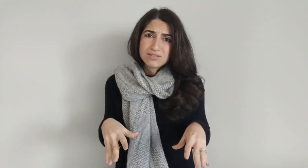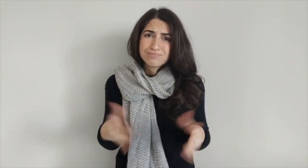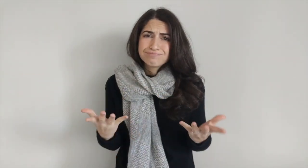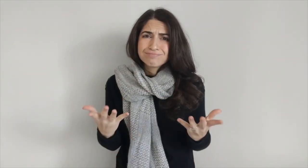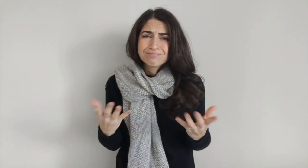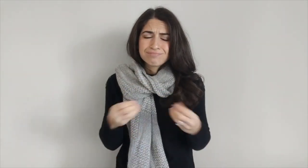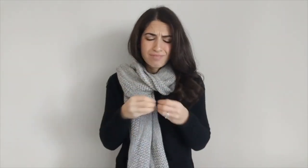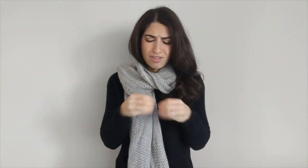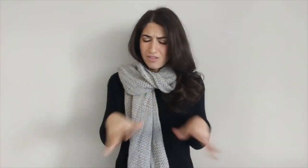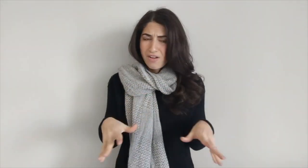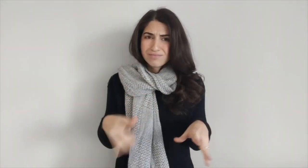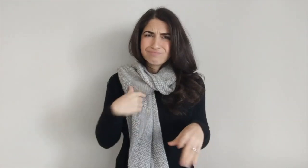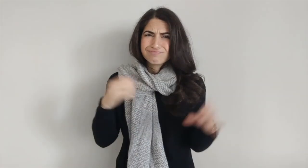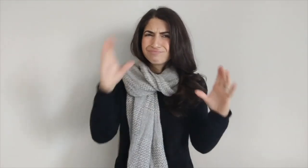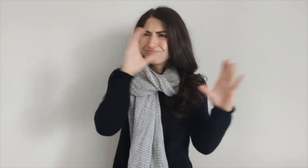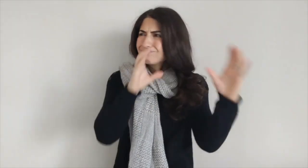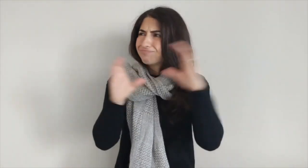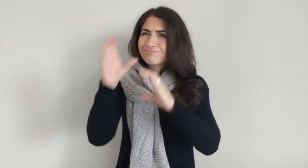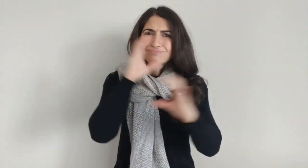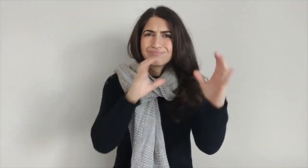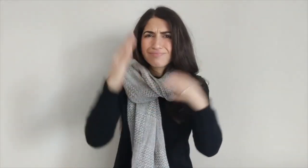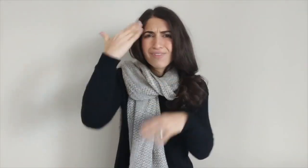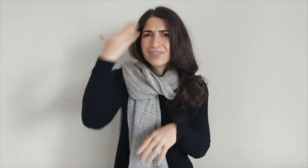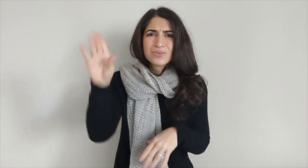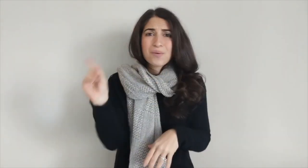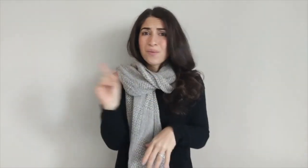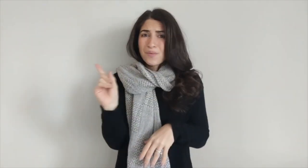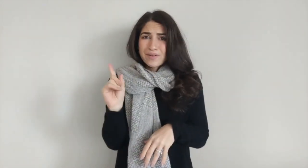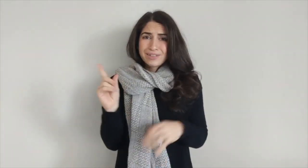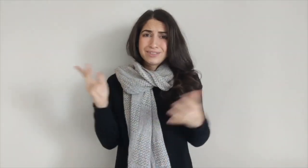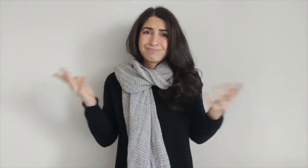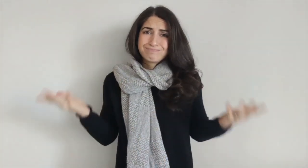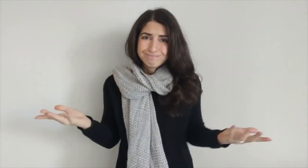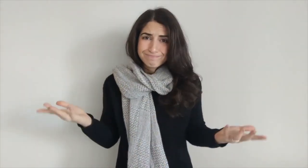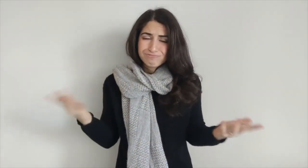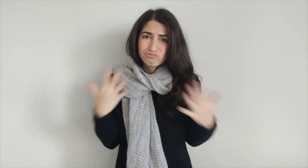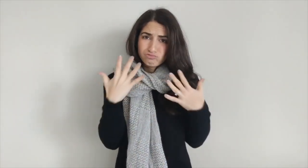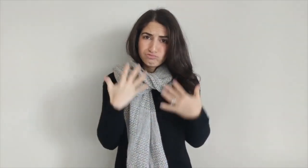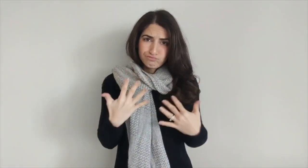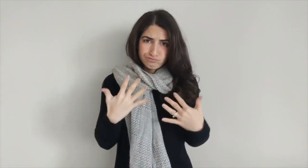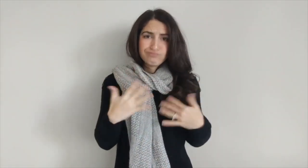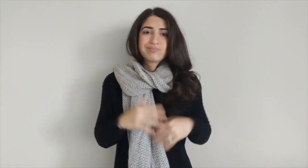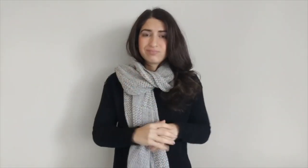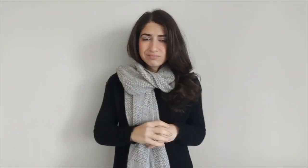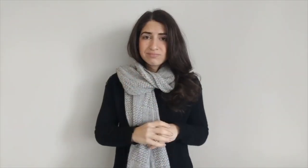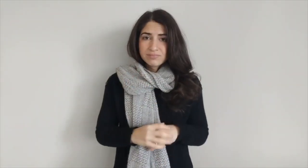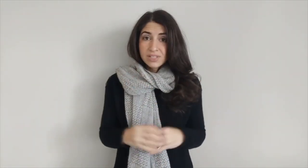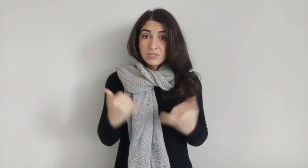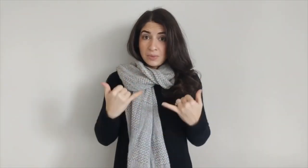I lost it. I looked and looked. I don't know where it is. Very sad.